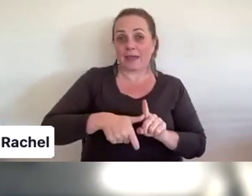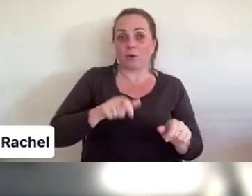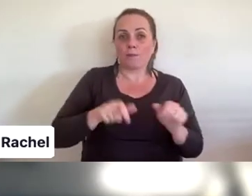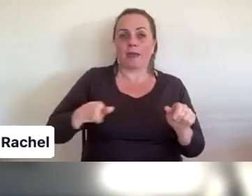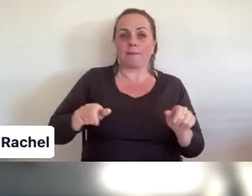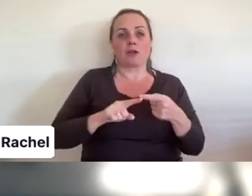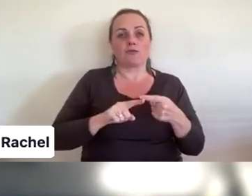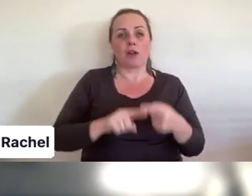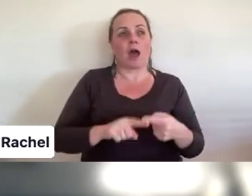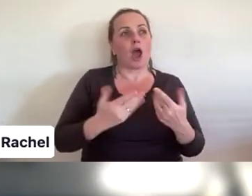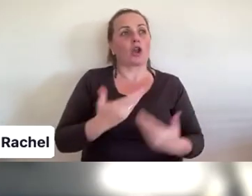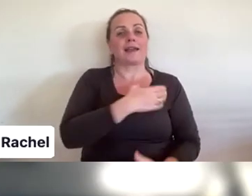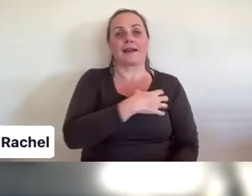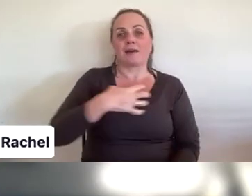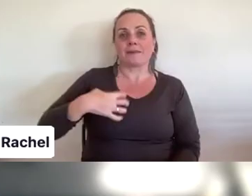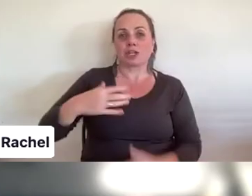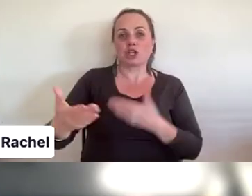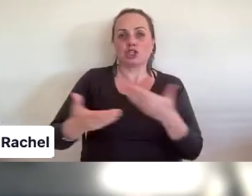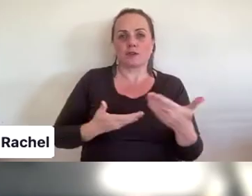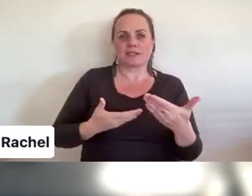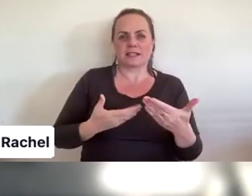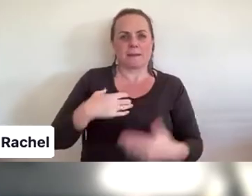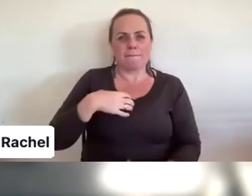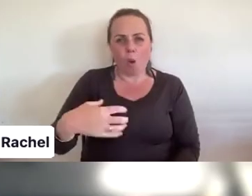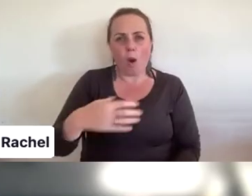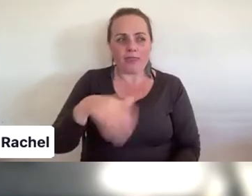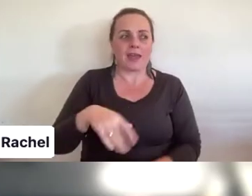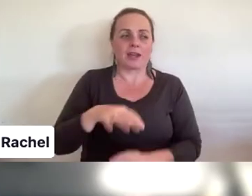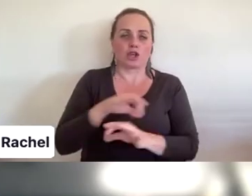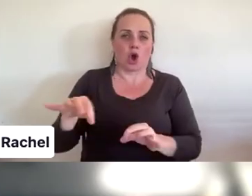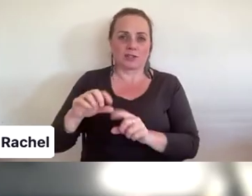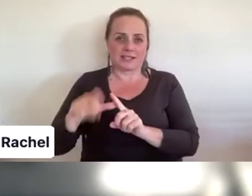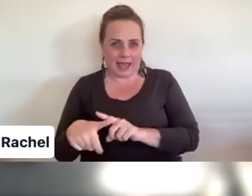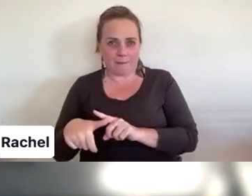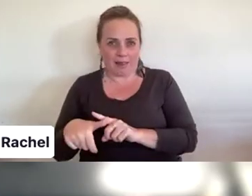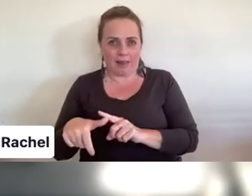on government services at a higher rate than non disabled people. So the question I would